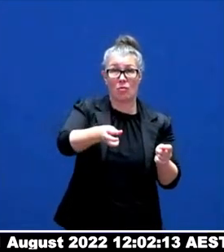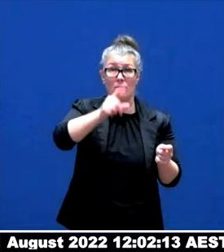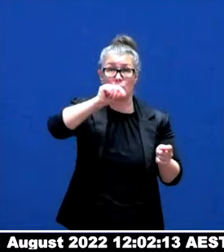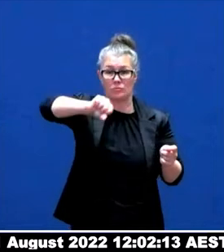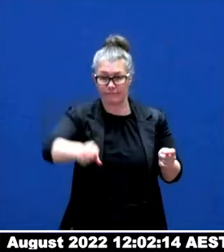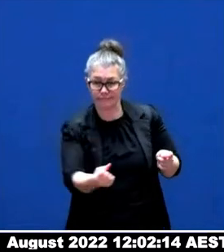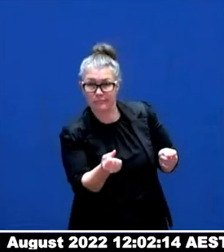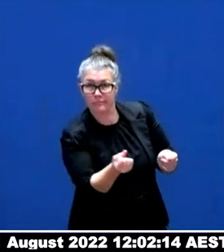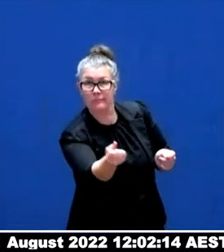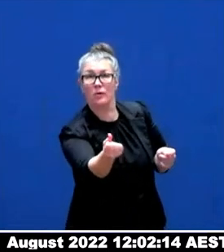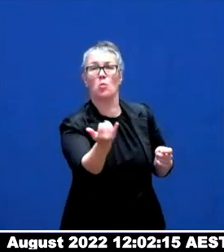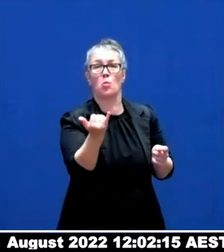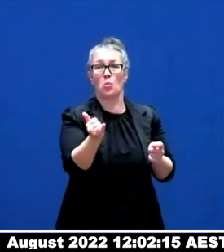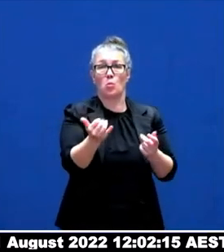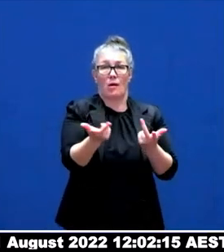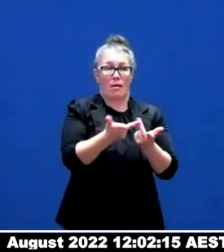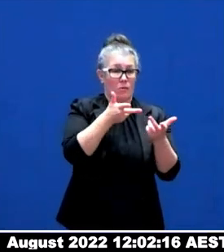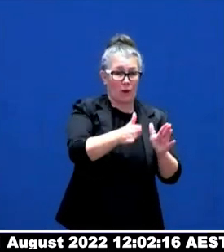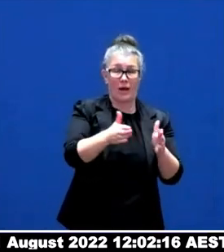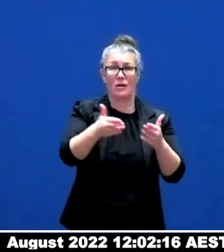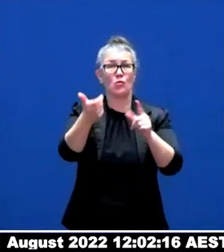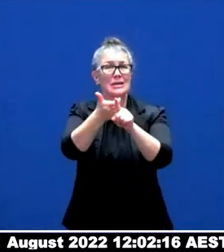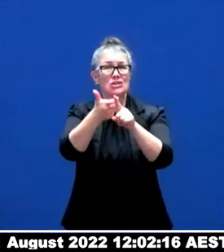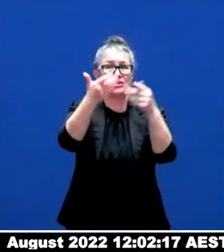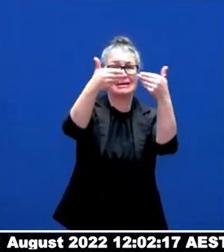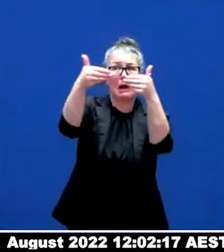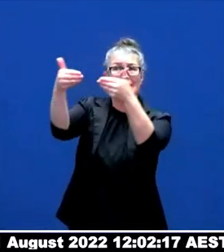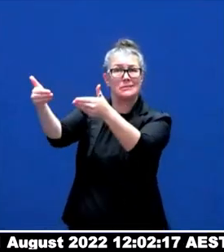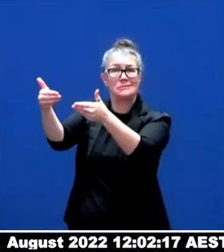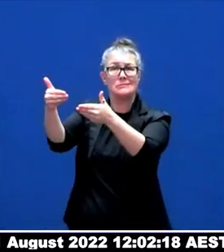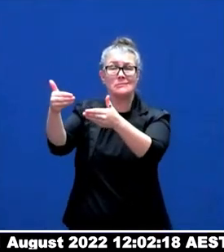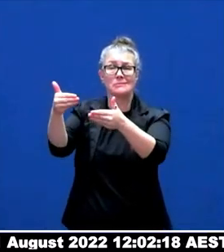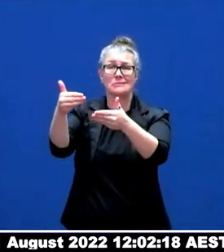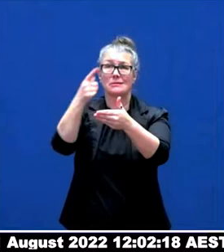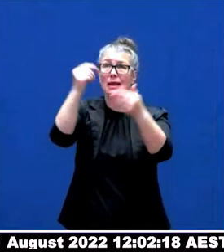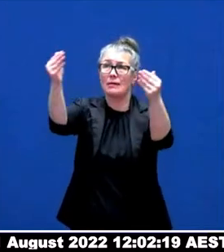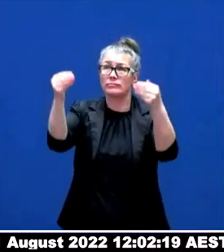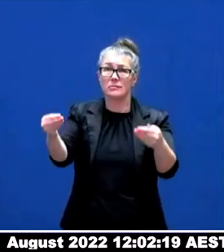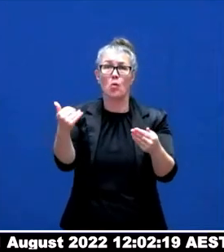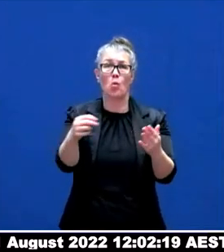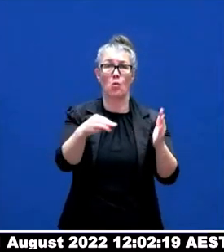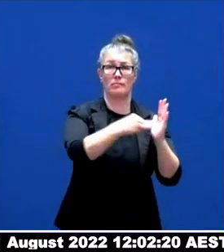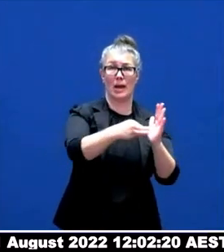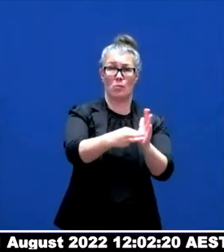It could be adjustments to kitchen cupboards. And I'm just taking a few examples, relocating power points, things like that.